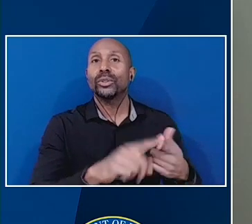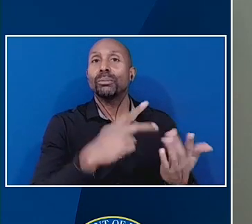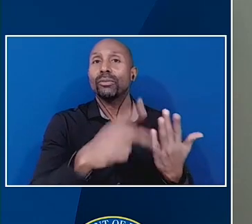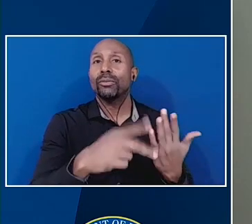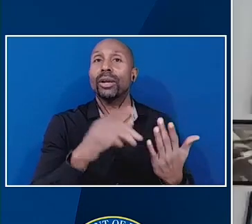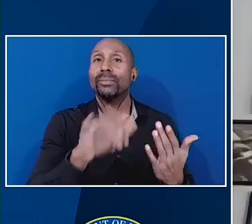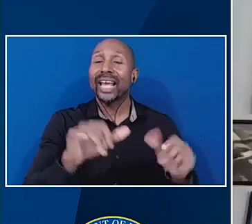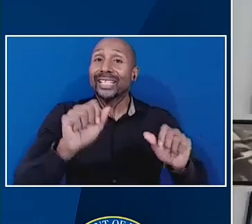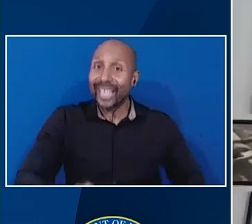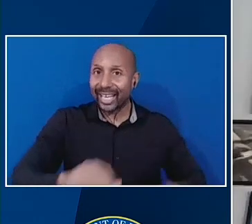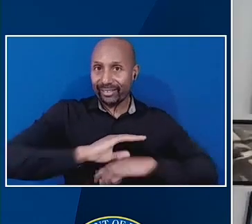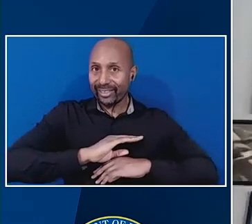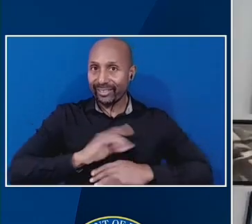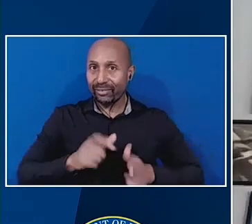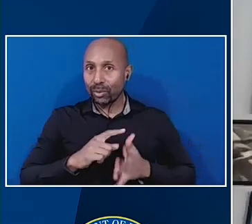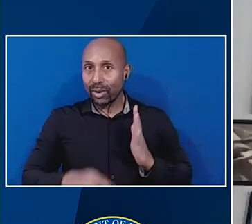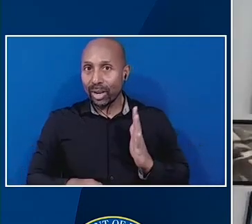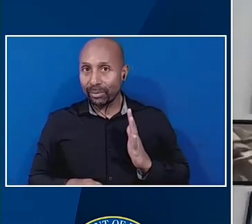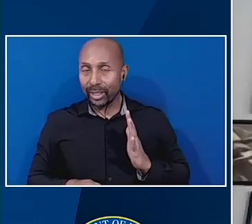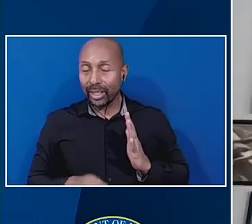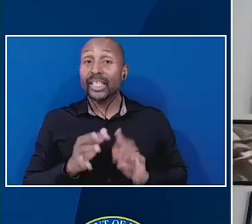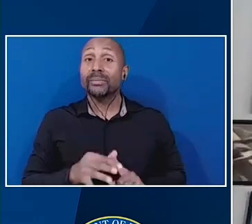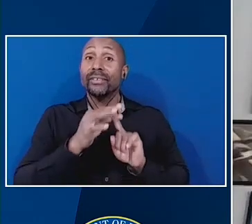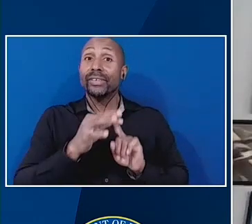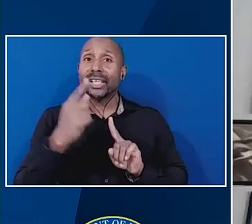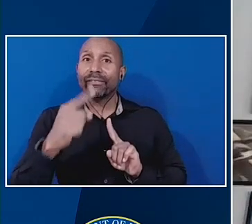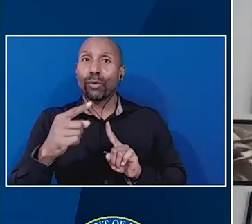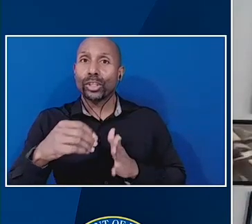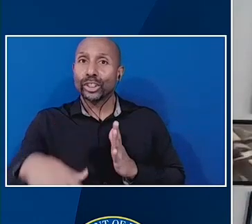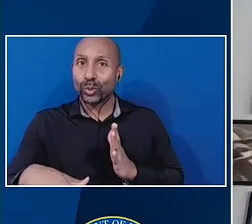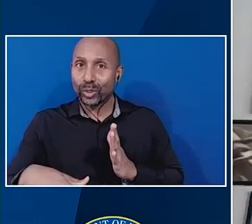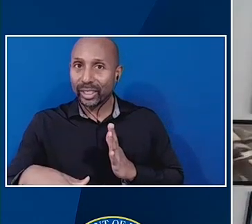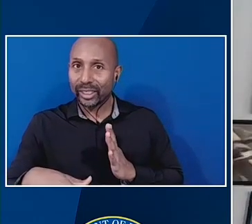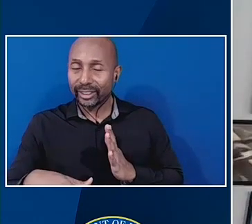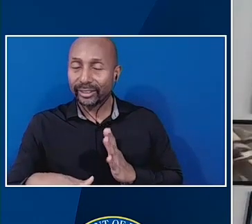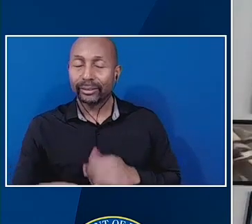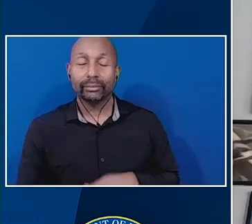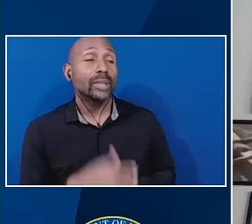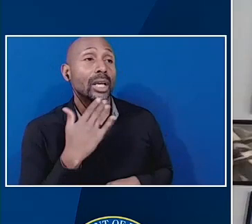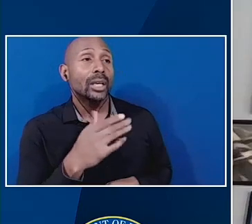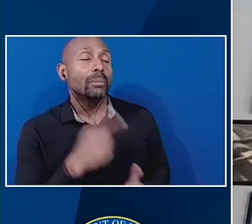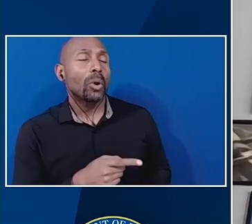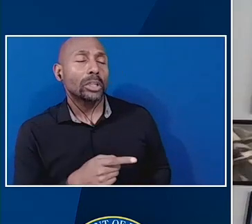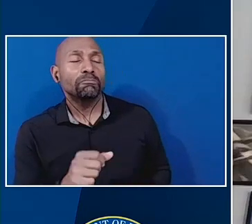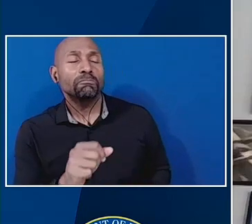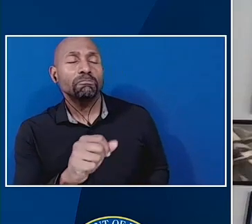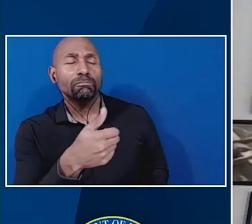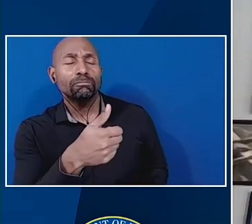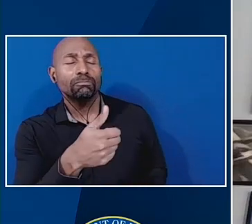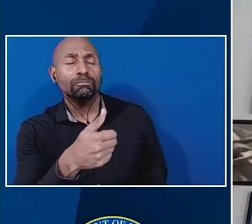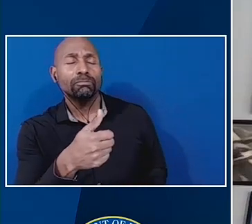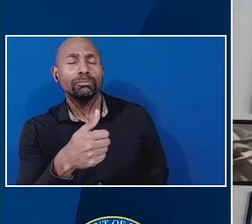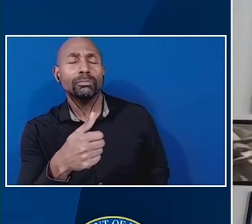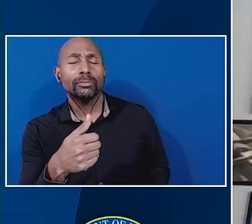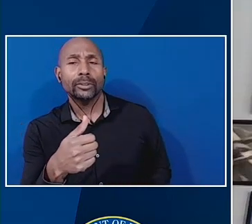of looking at students. Yeah, I mean, that's a good point. I just put myself back into a, you know, a career and technical education institution